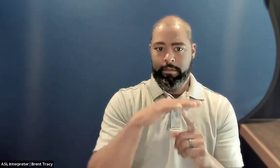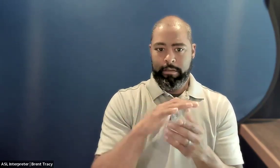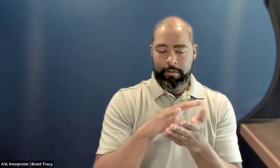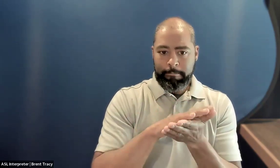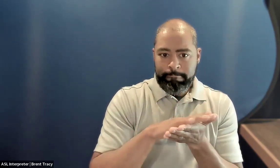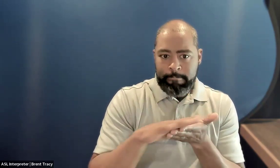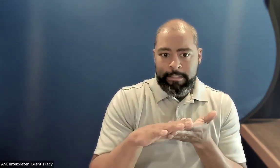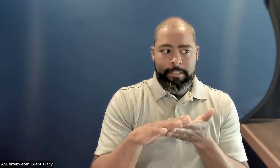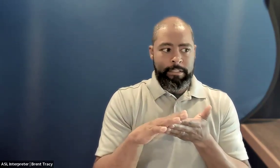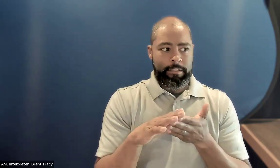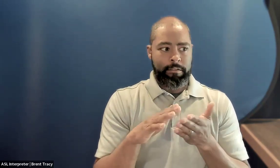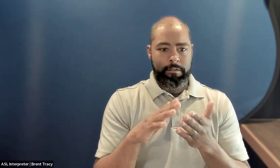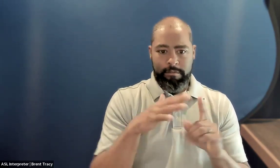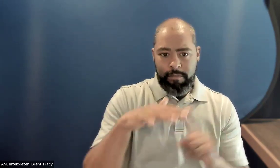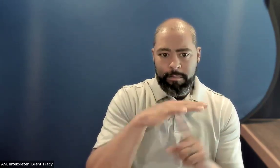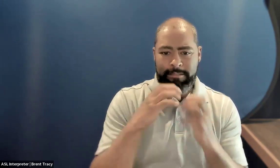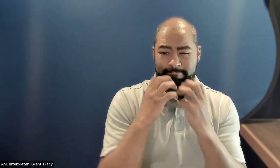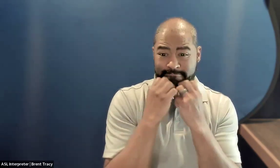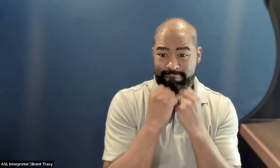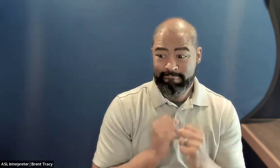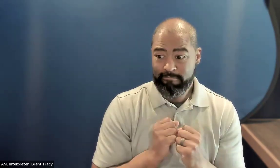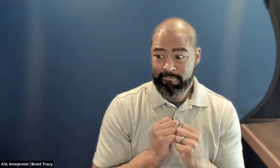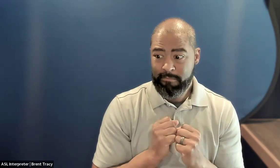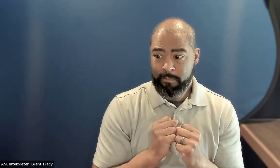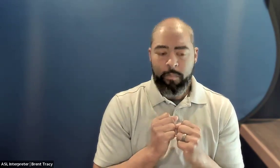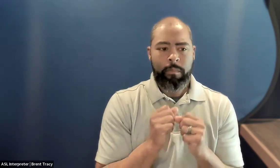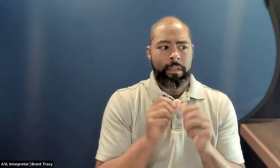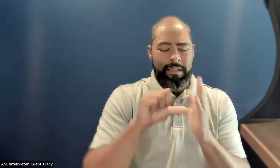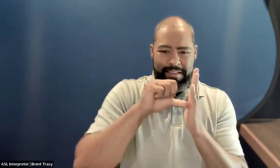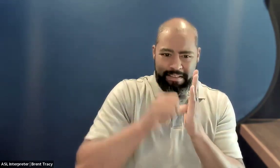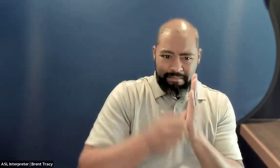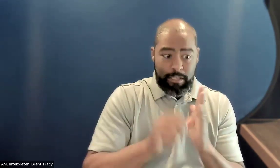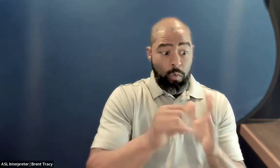the importance of preserving those lands and particularly the